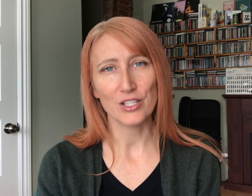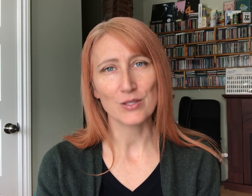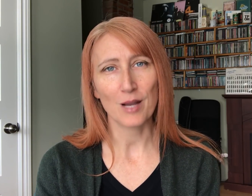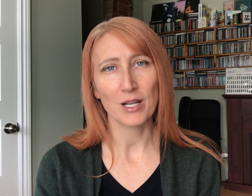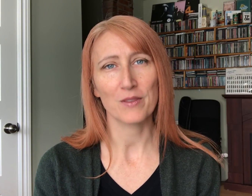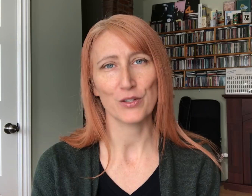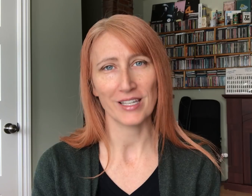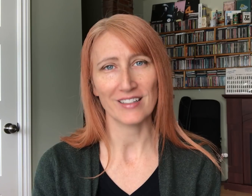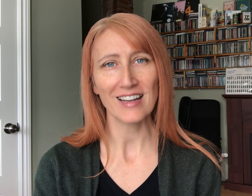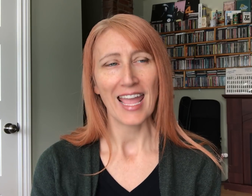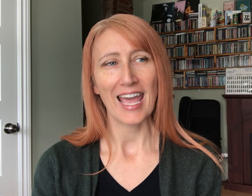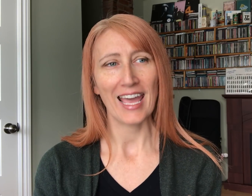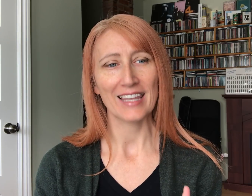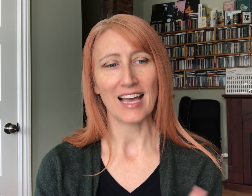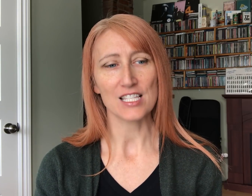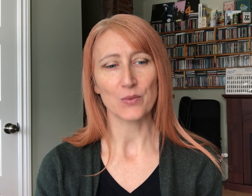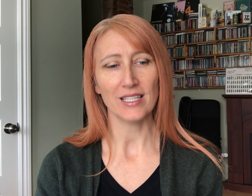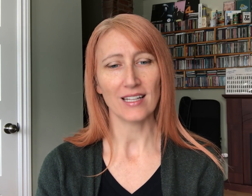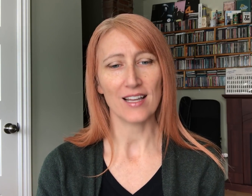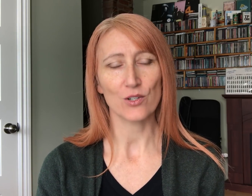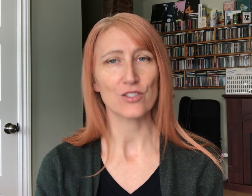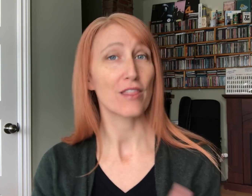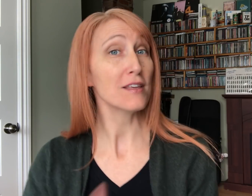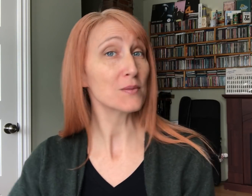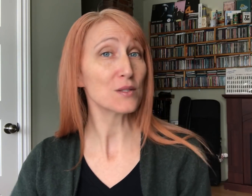news coming up in the new year and last week I told you that this was